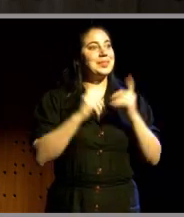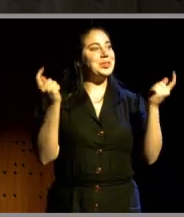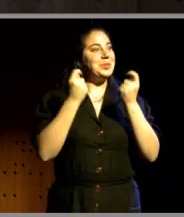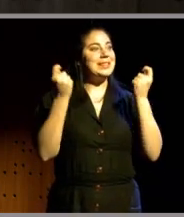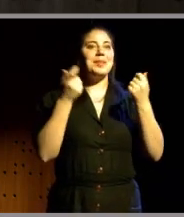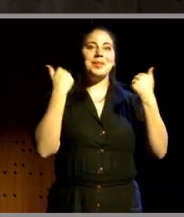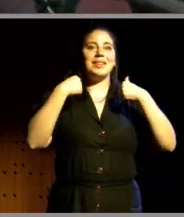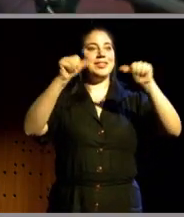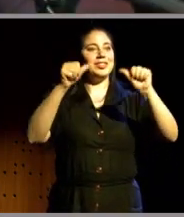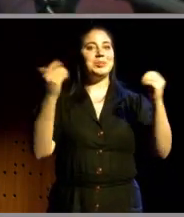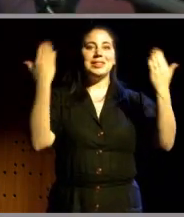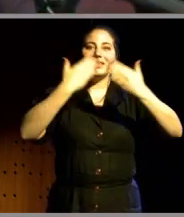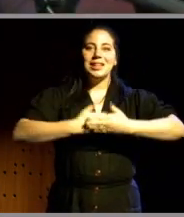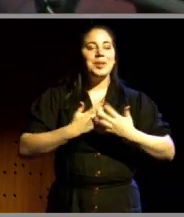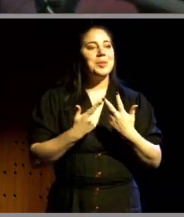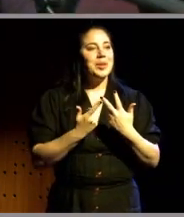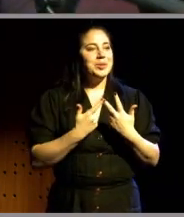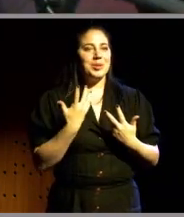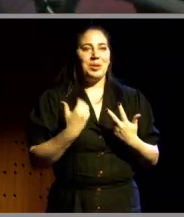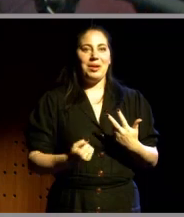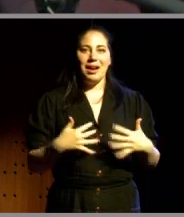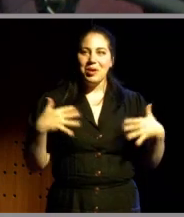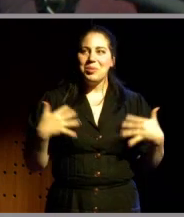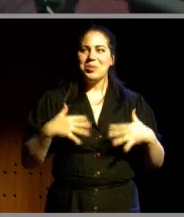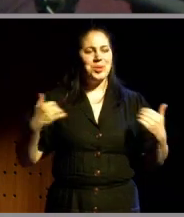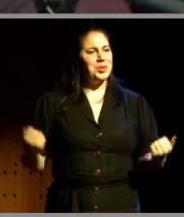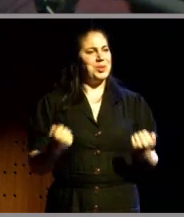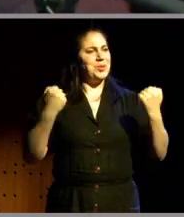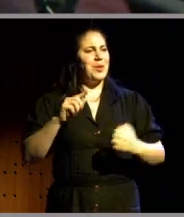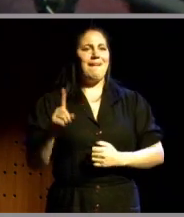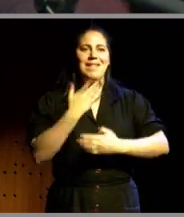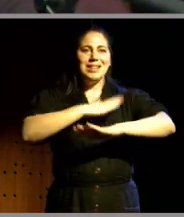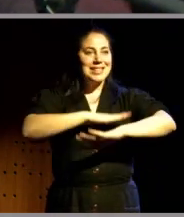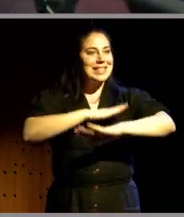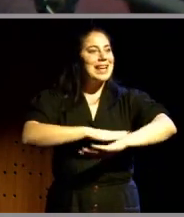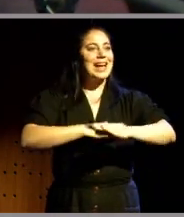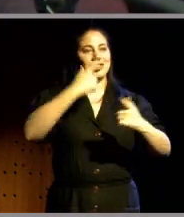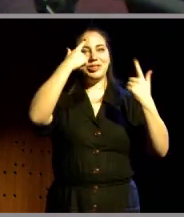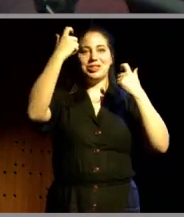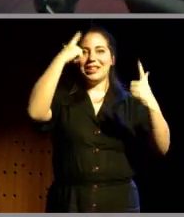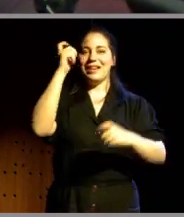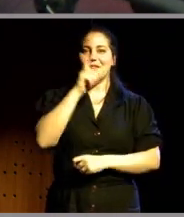it's important to note that we also have such a strong cohort of First Nations creatives who have been the recipients